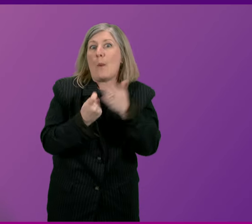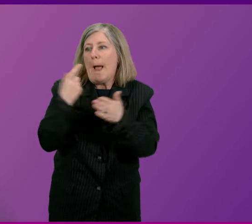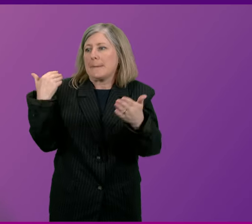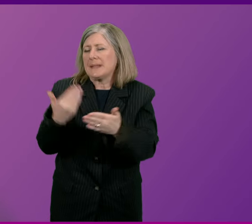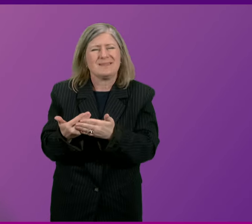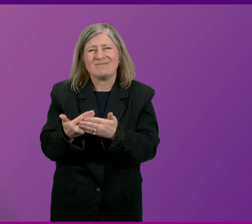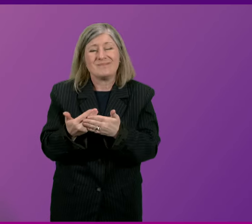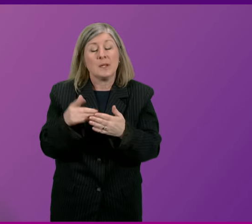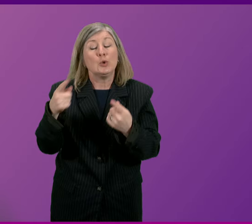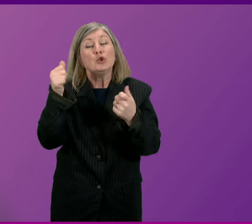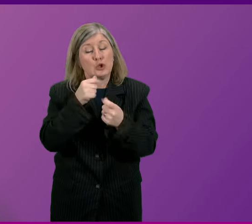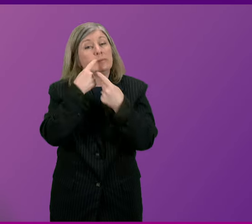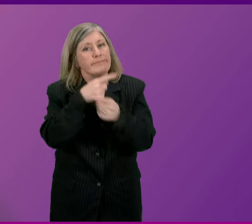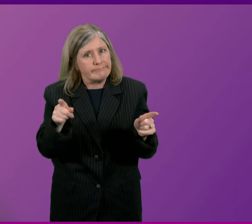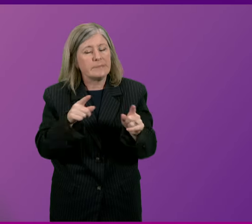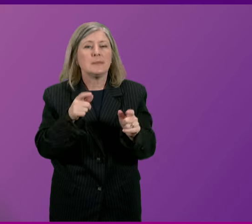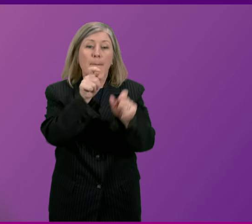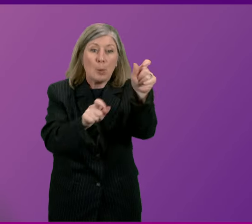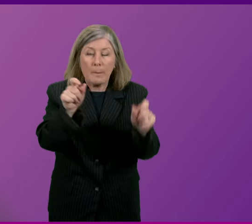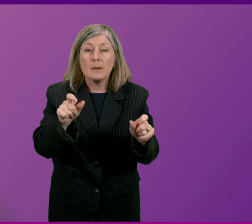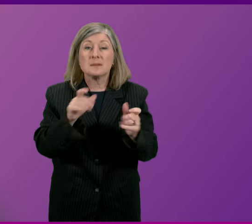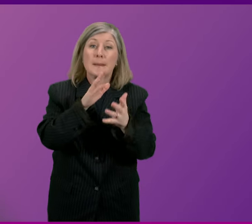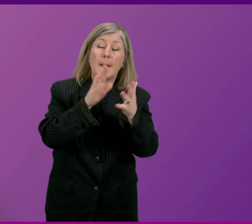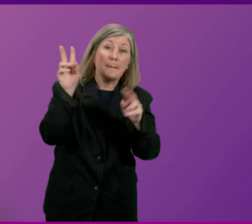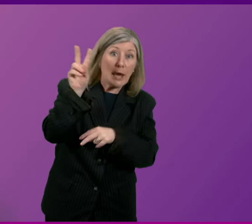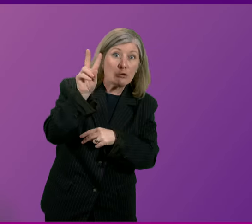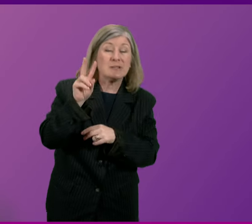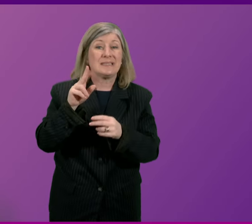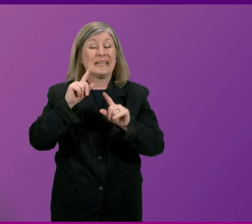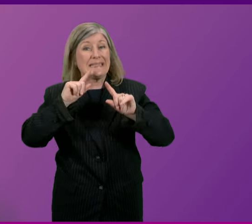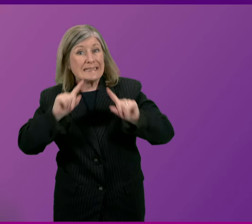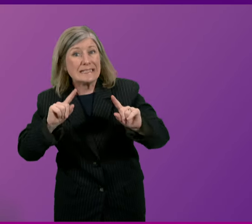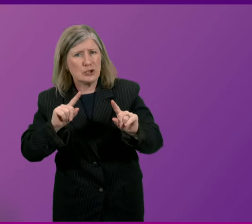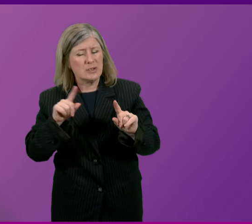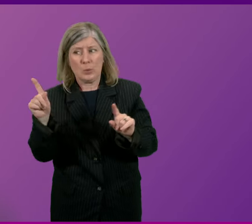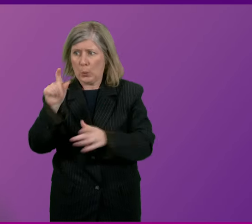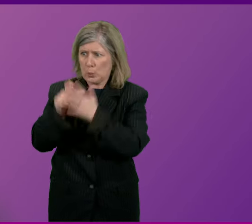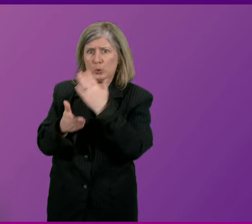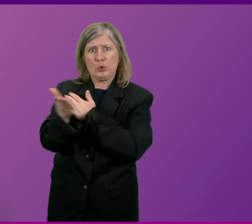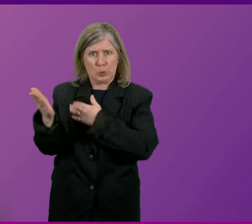their parents and their teachers what he is going to do to protect their education.